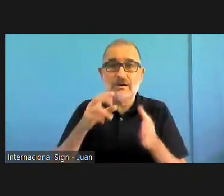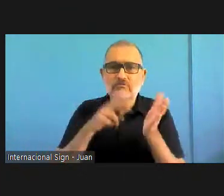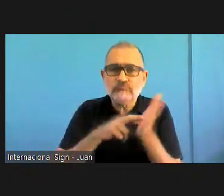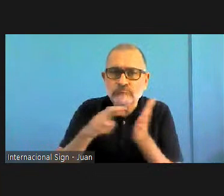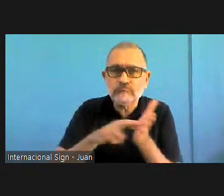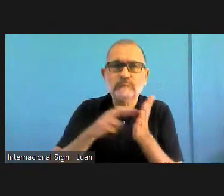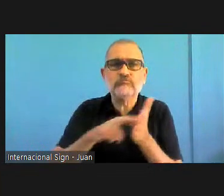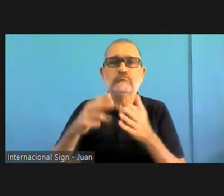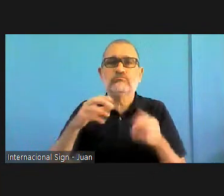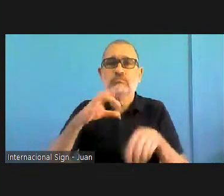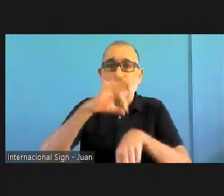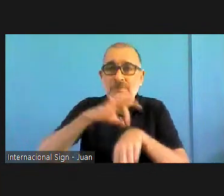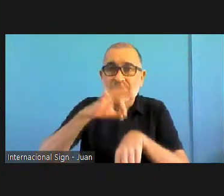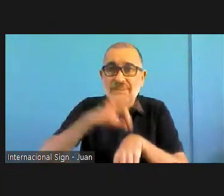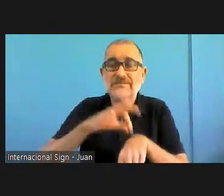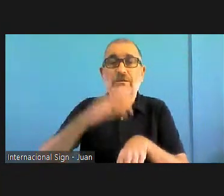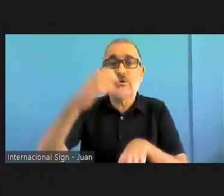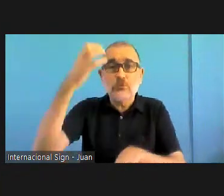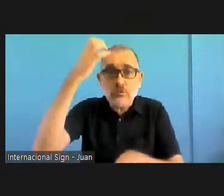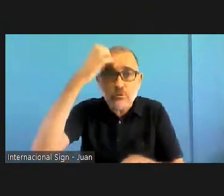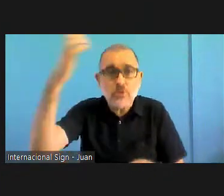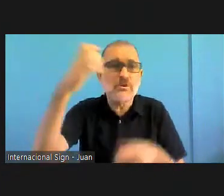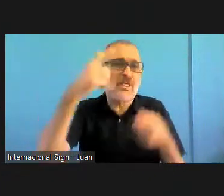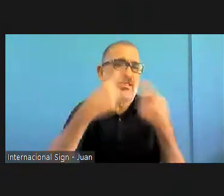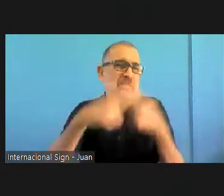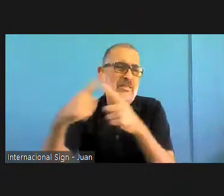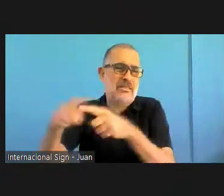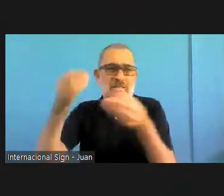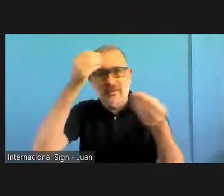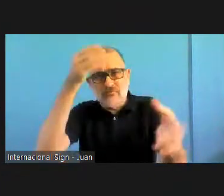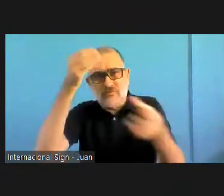And contextualize the issues around COVID.